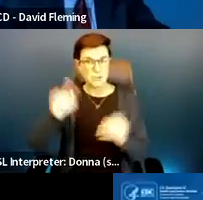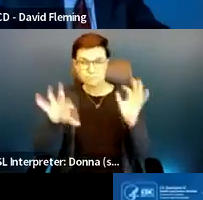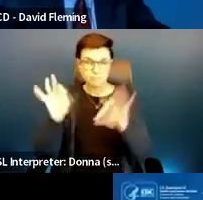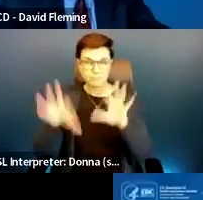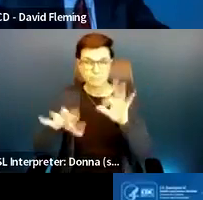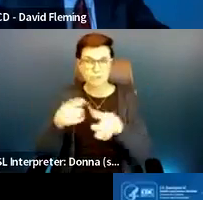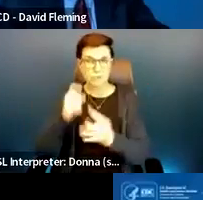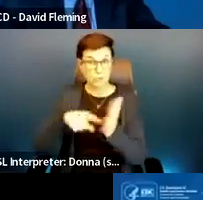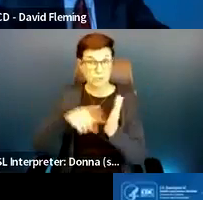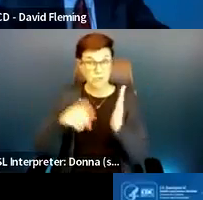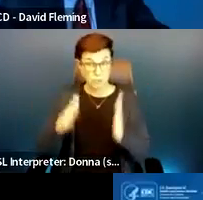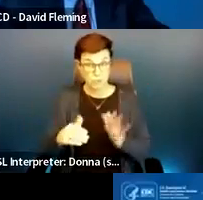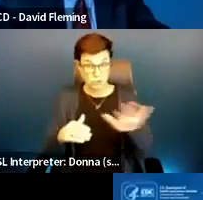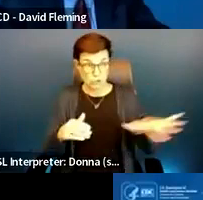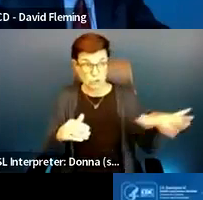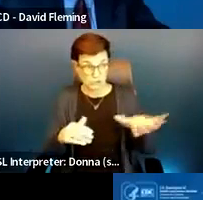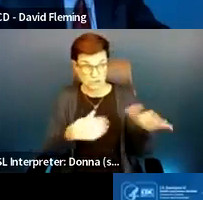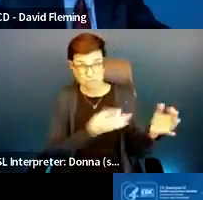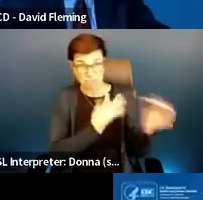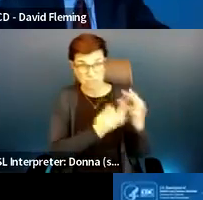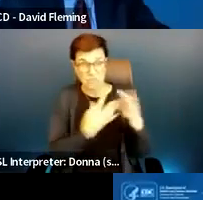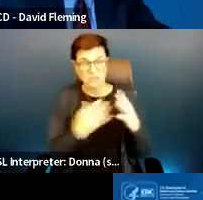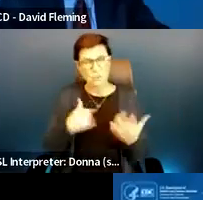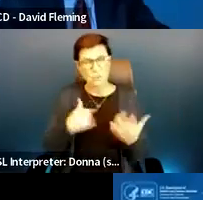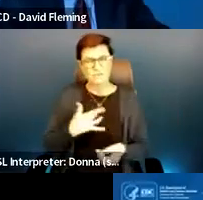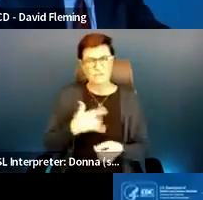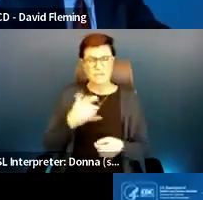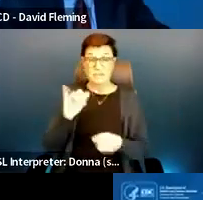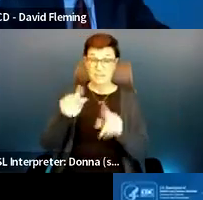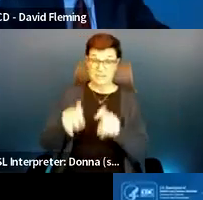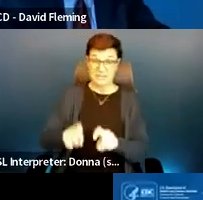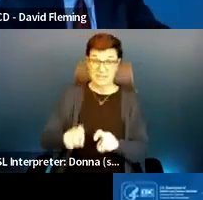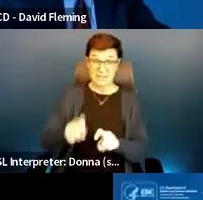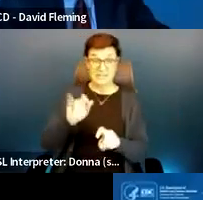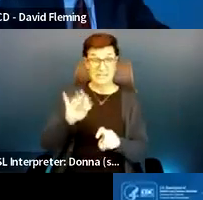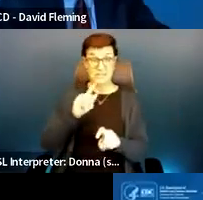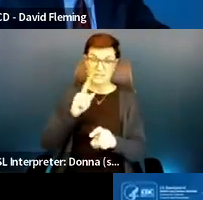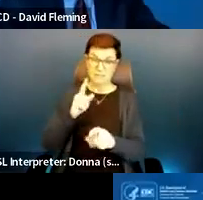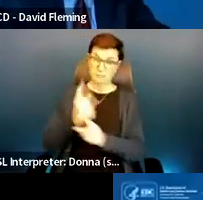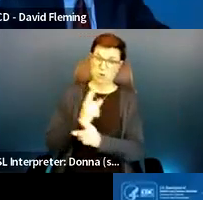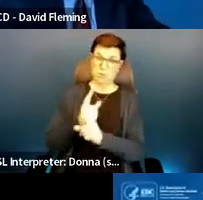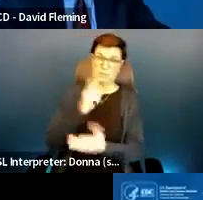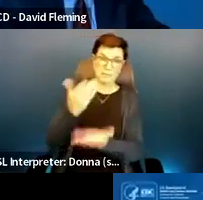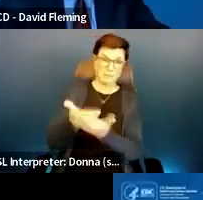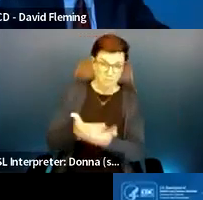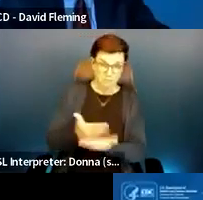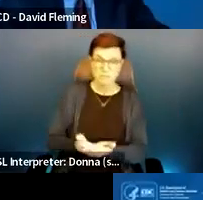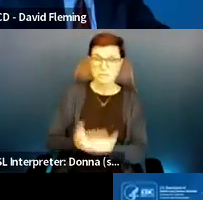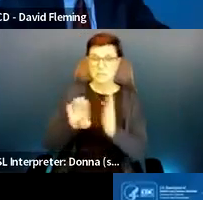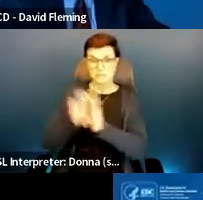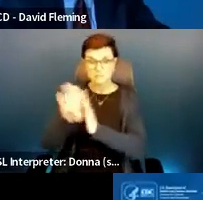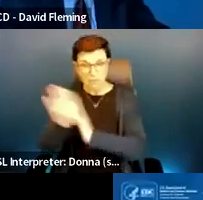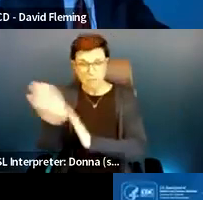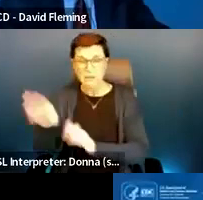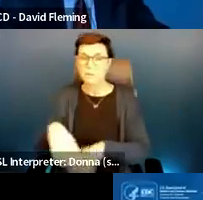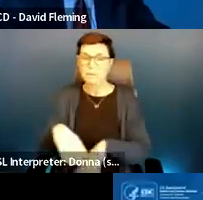I feel if a test is properly validated and developed and it's robust enough to be moved